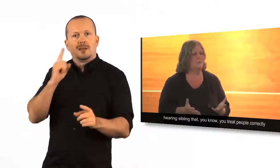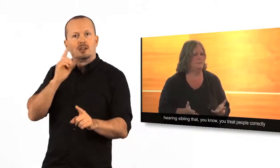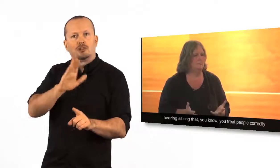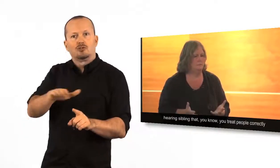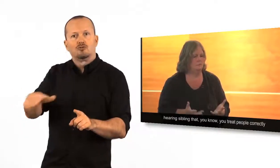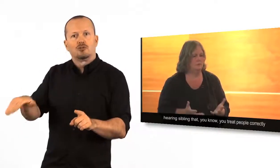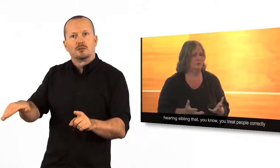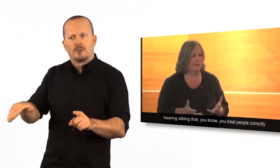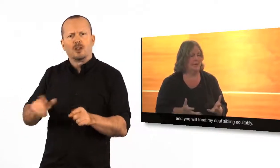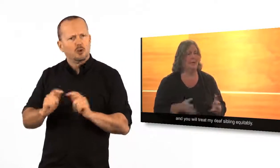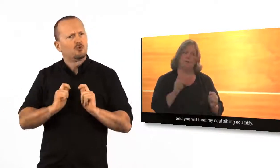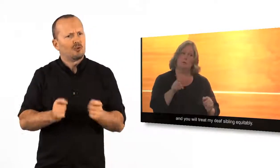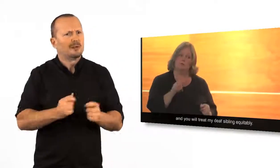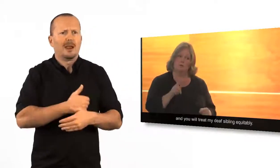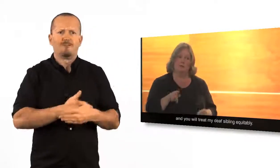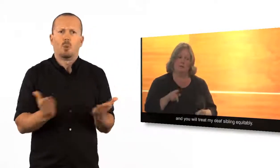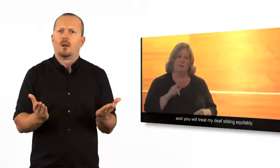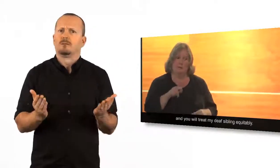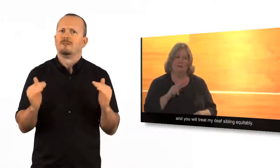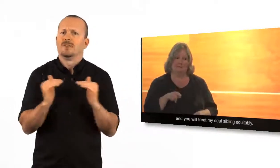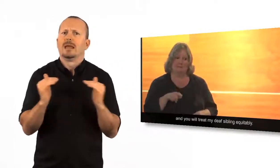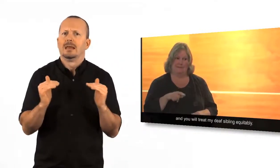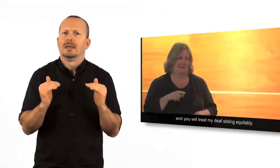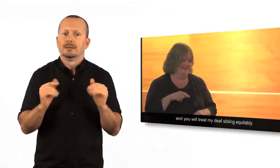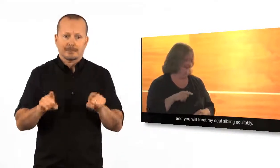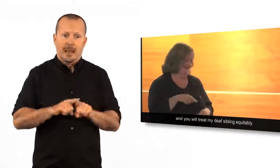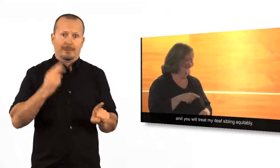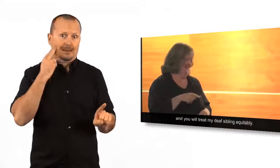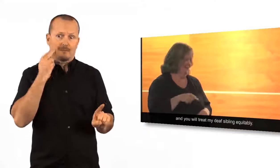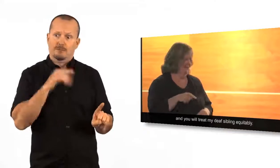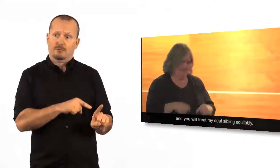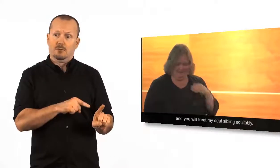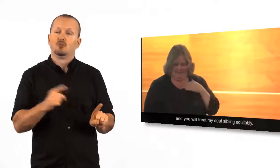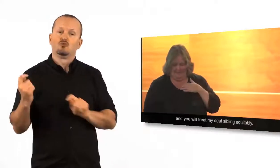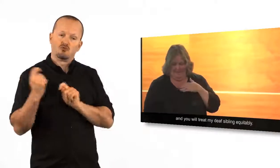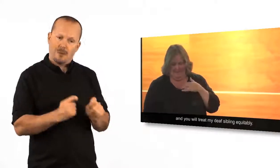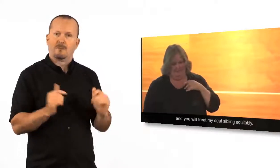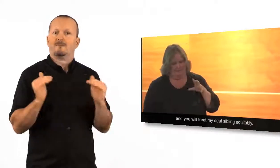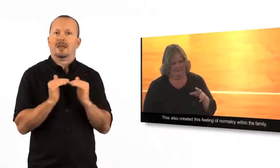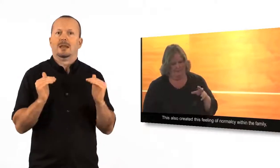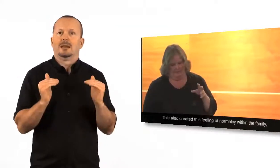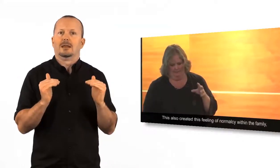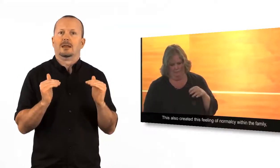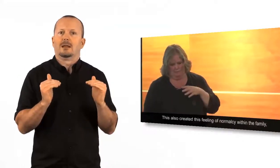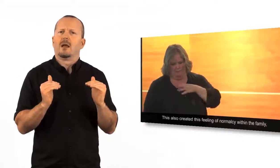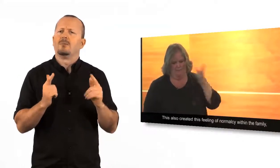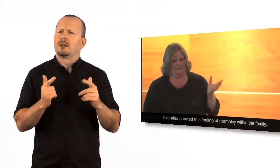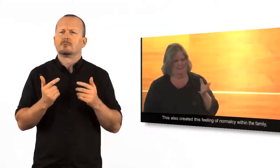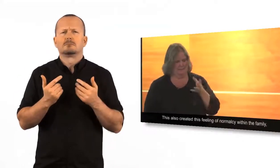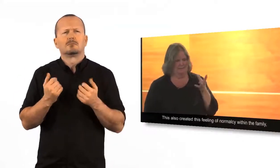people correctly, and you will treat my Deaf sibling equitably and this also created this